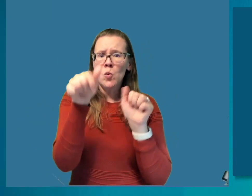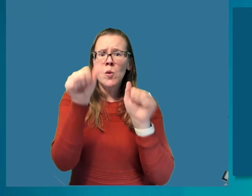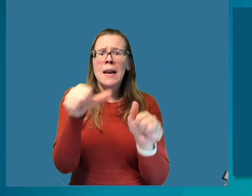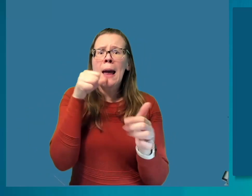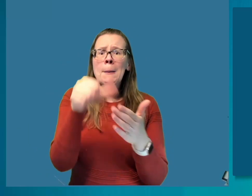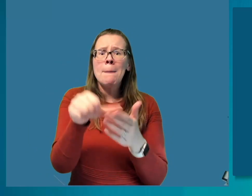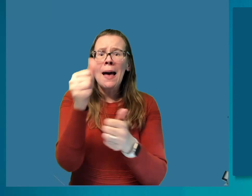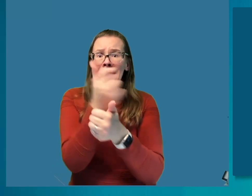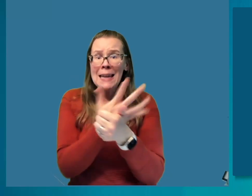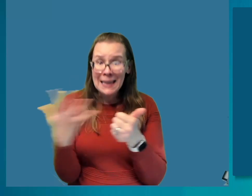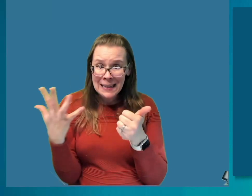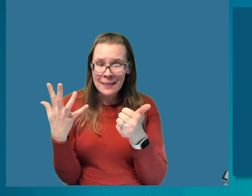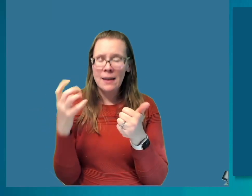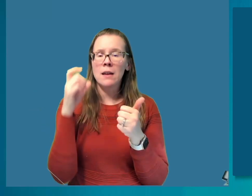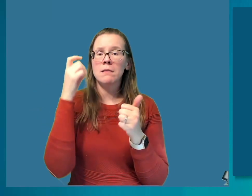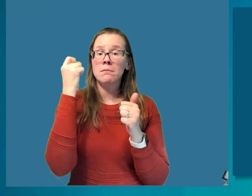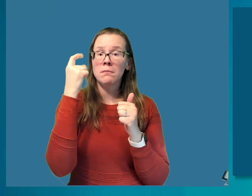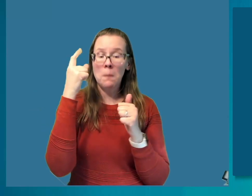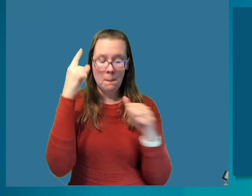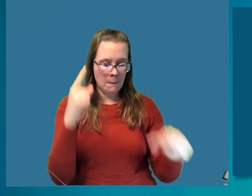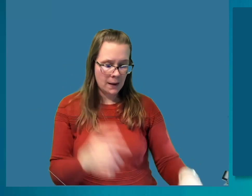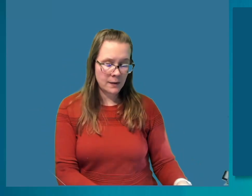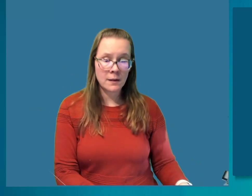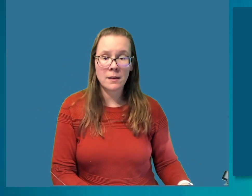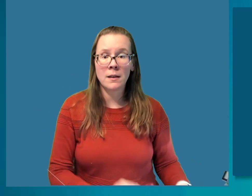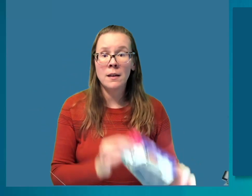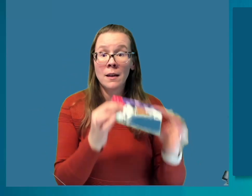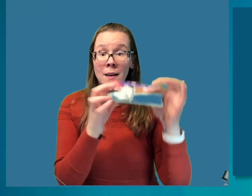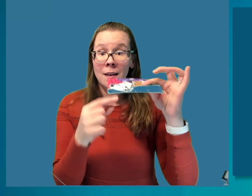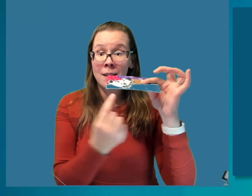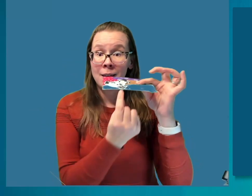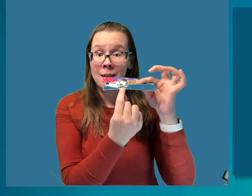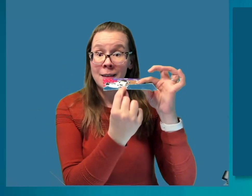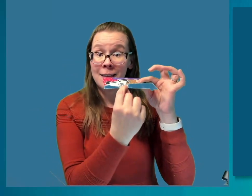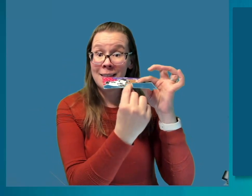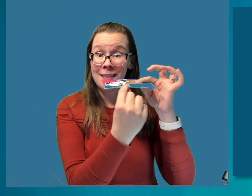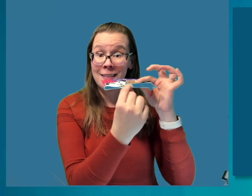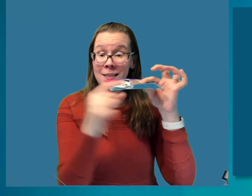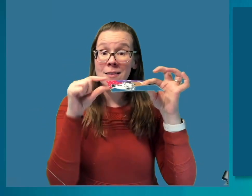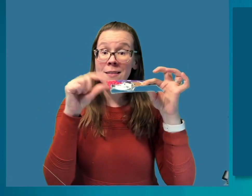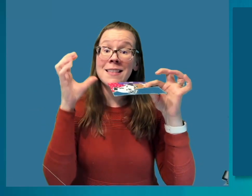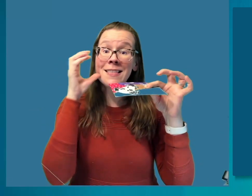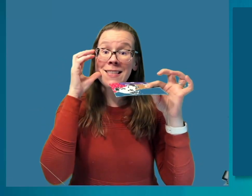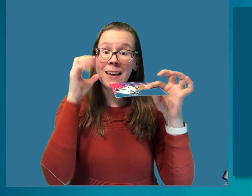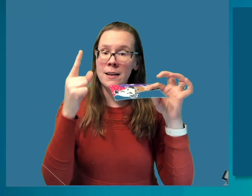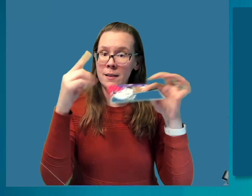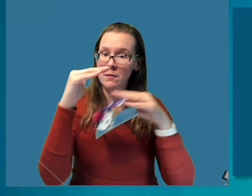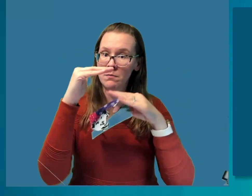What you can do is is mail your postcard using a letter stamp, which is your standard stamp that